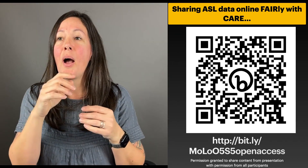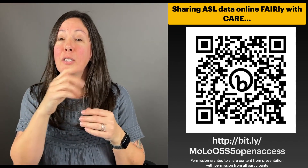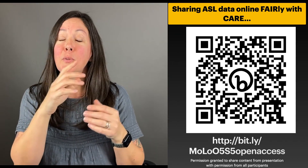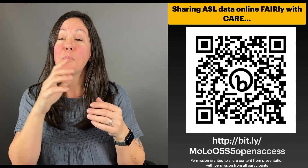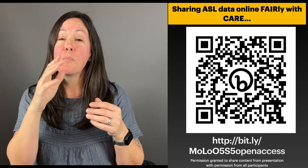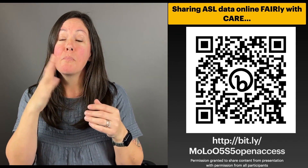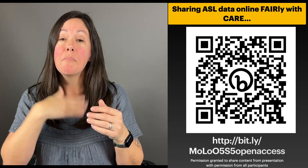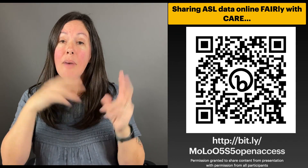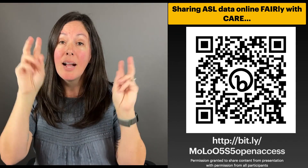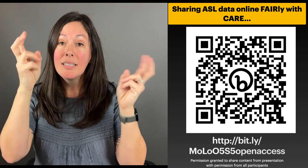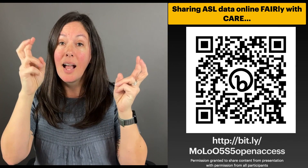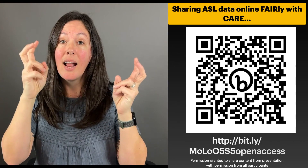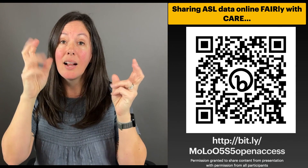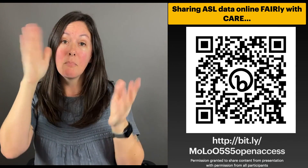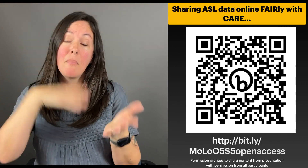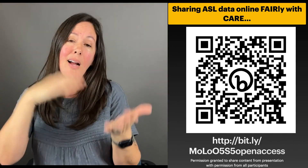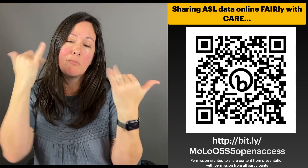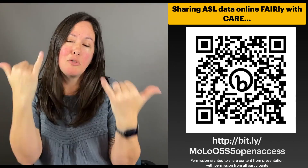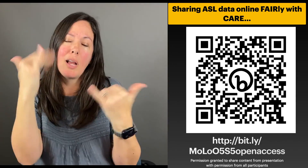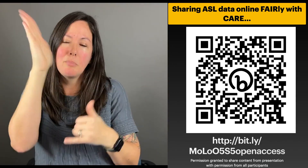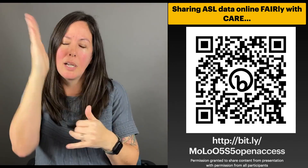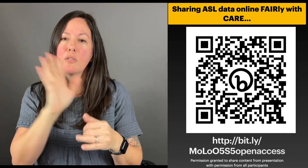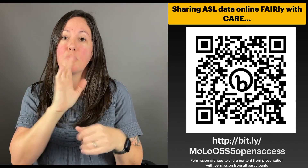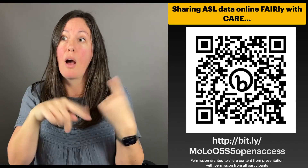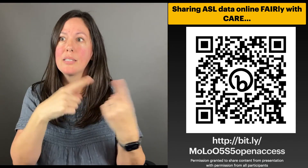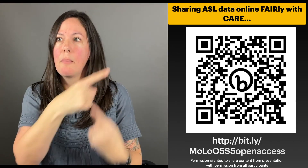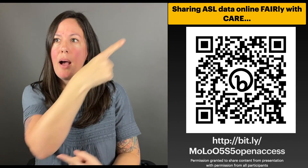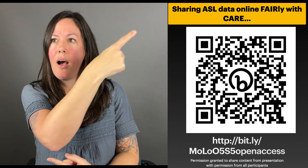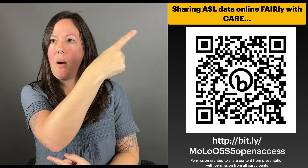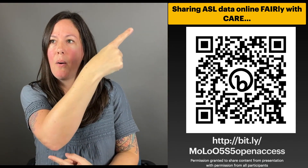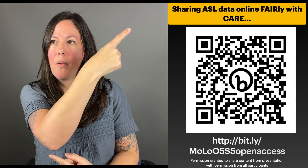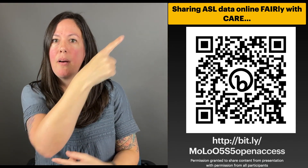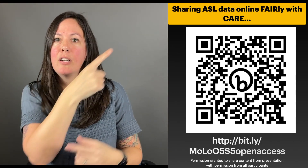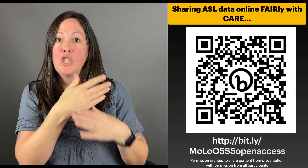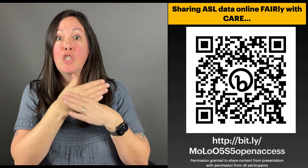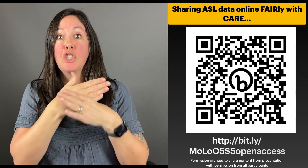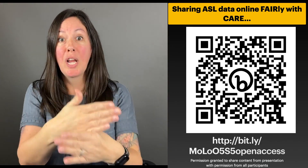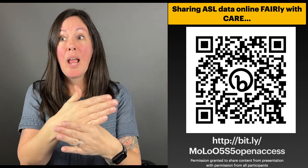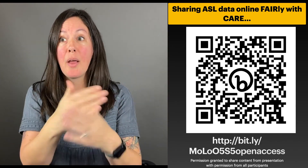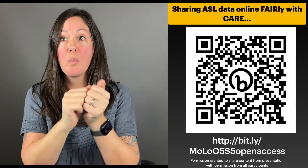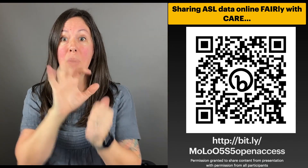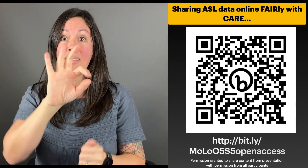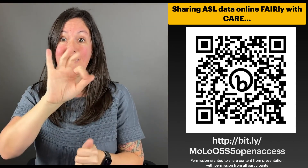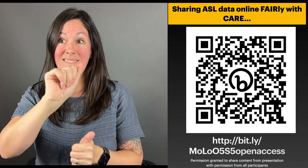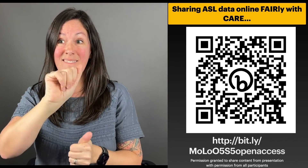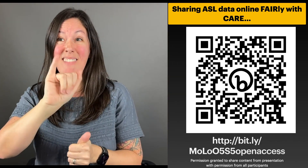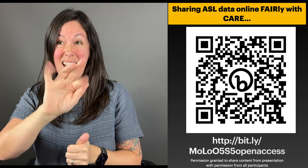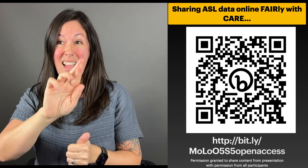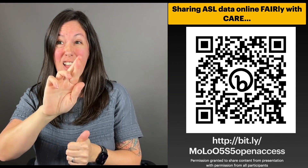So before I get into the content of the talk today I'll be